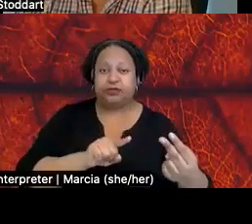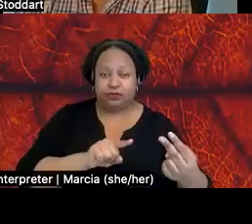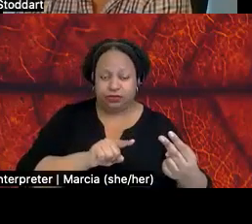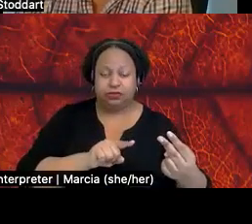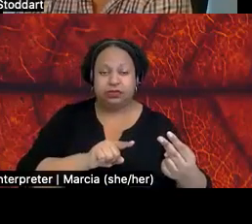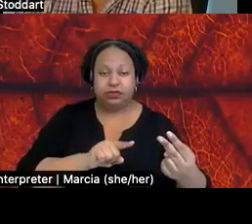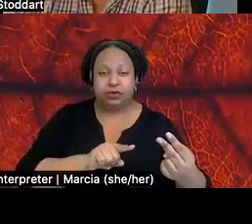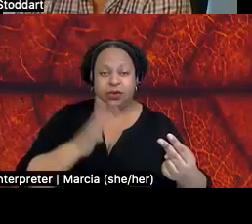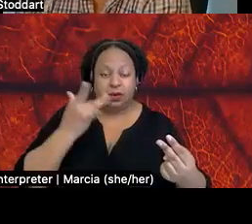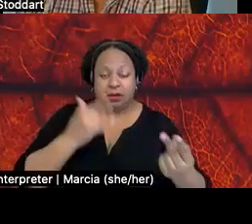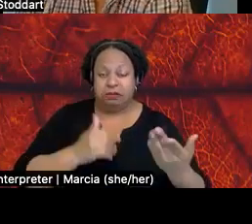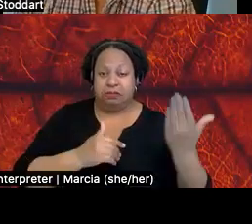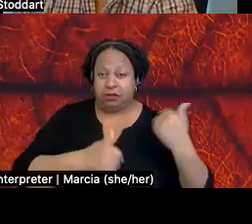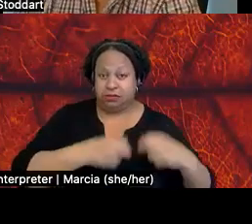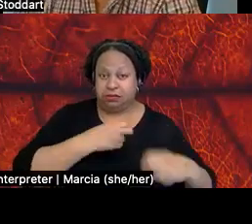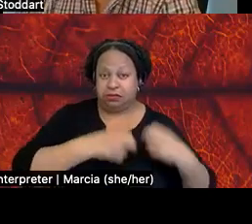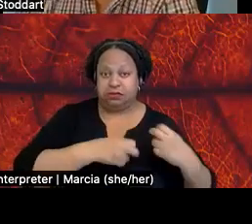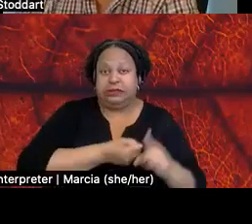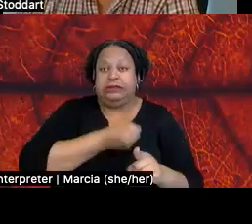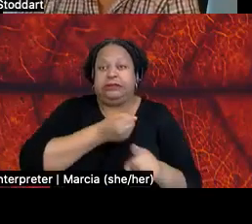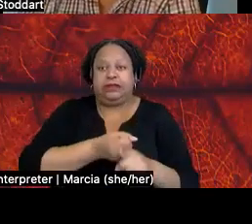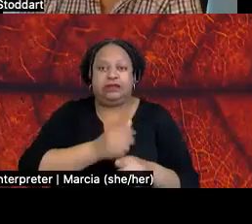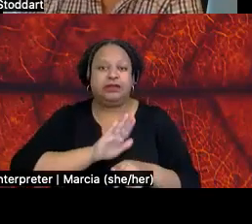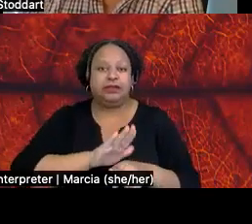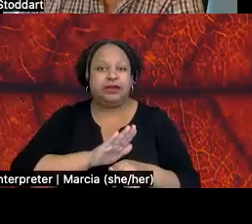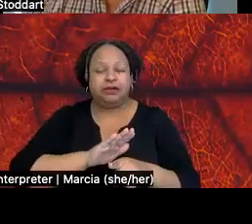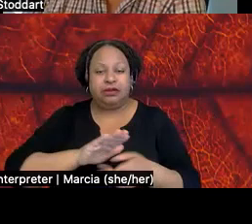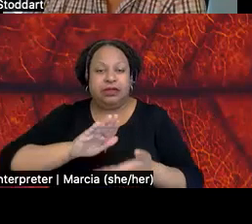their current academic problems in situation.